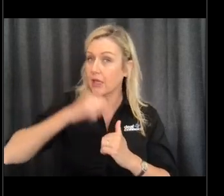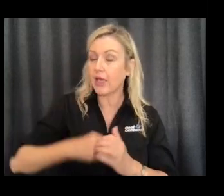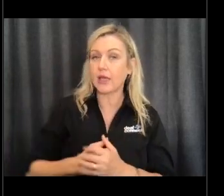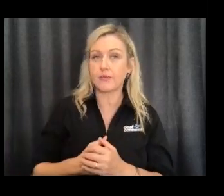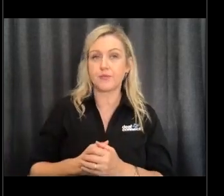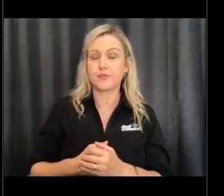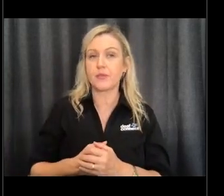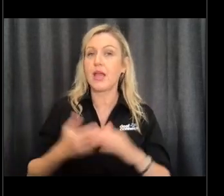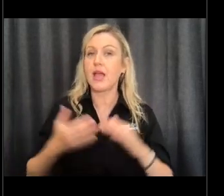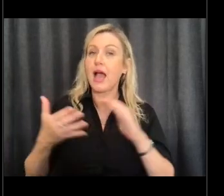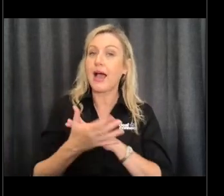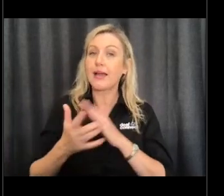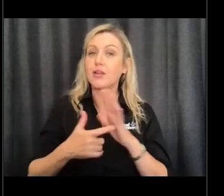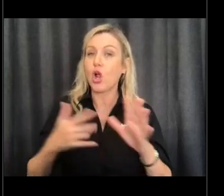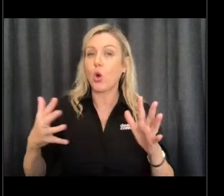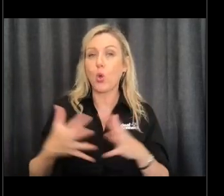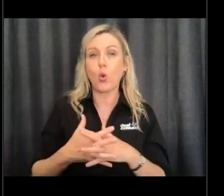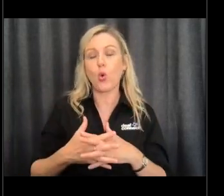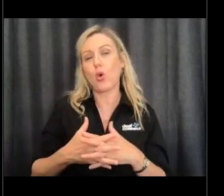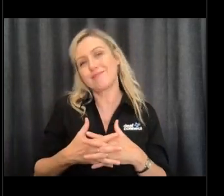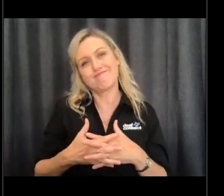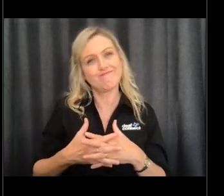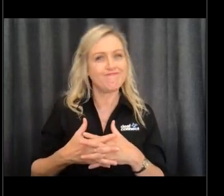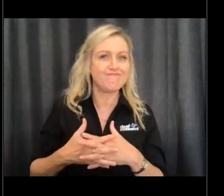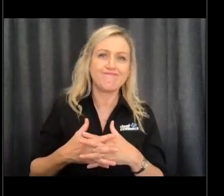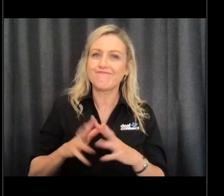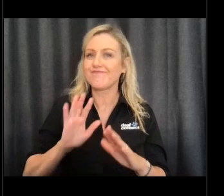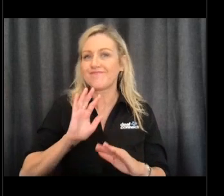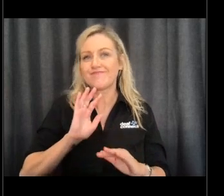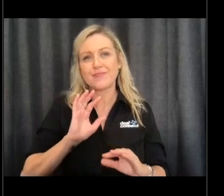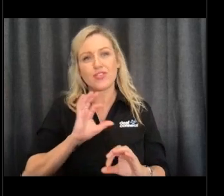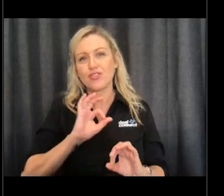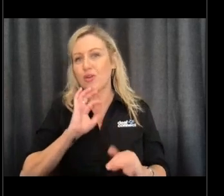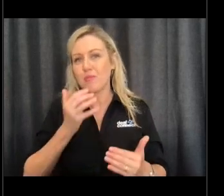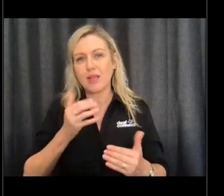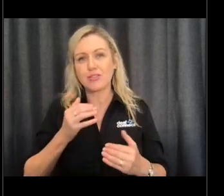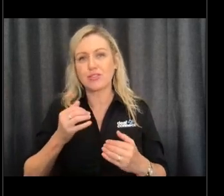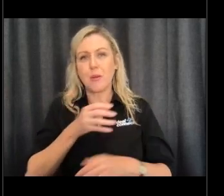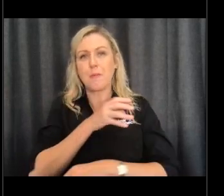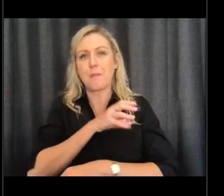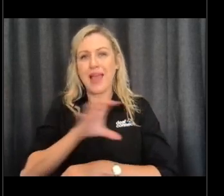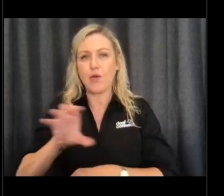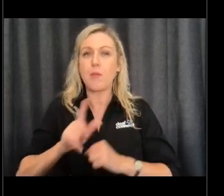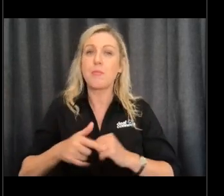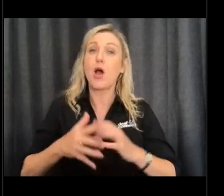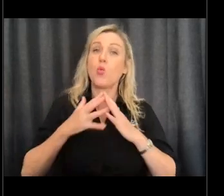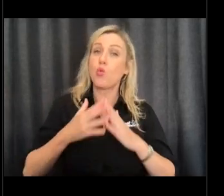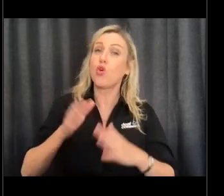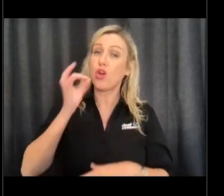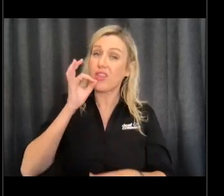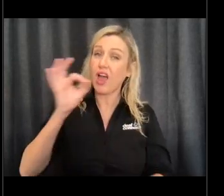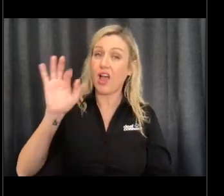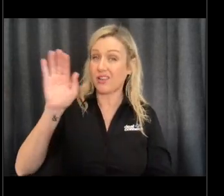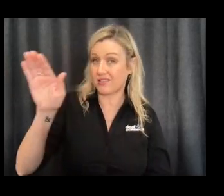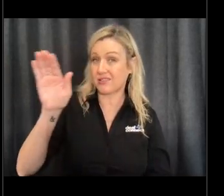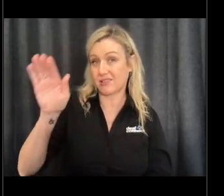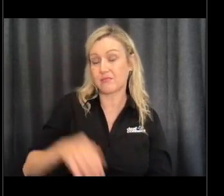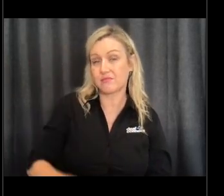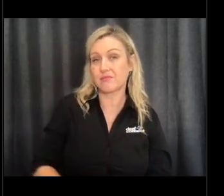Legally you don't have much strength with that argument but it doesn't hurt to have